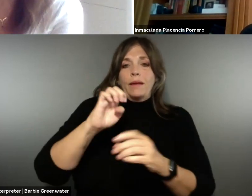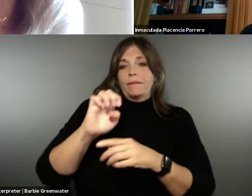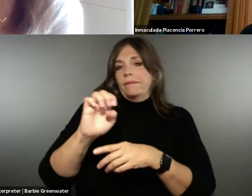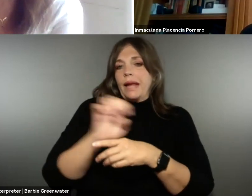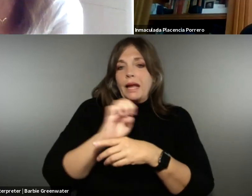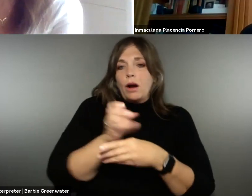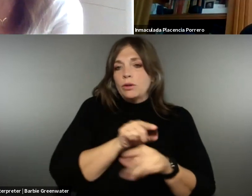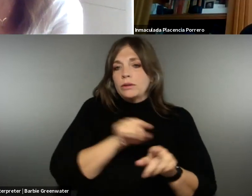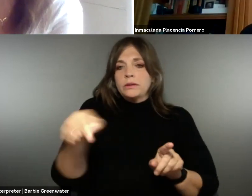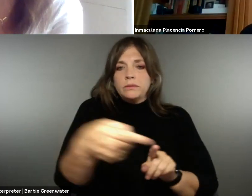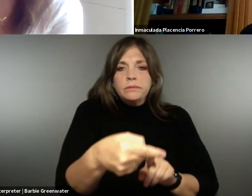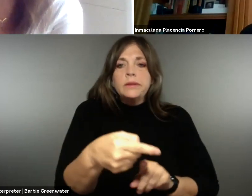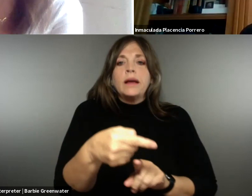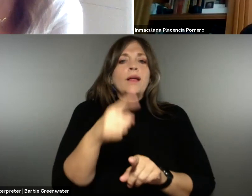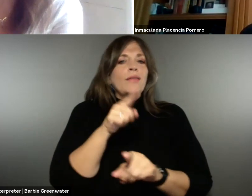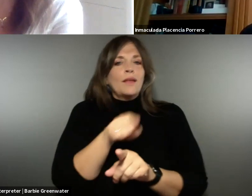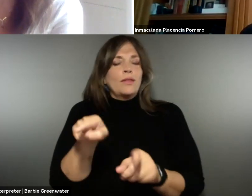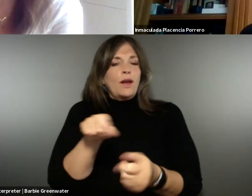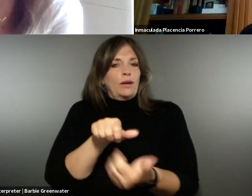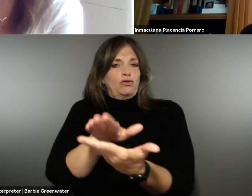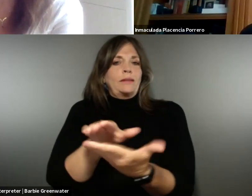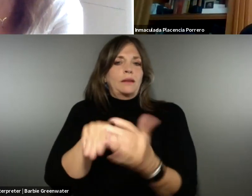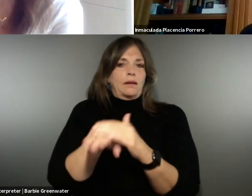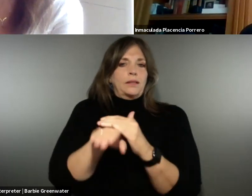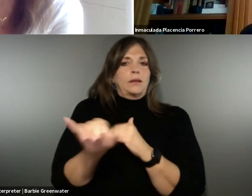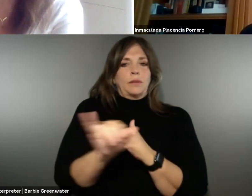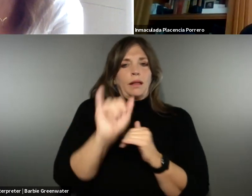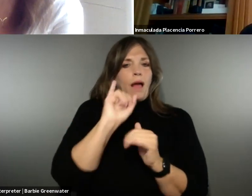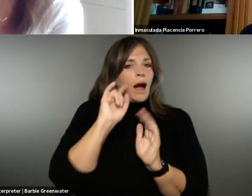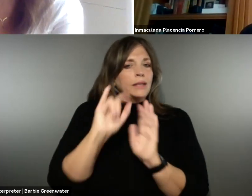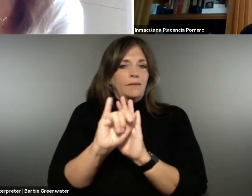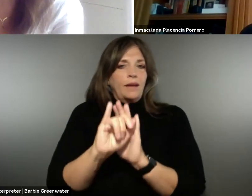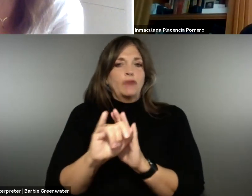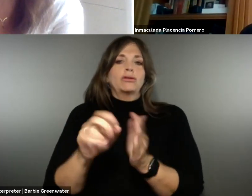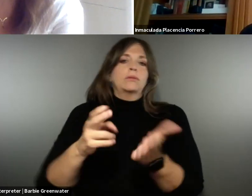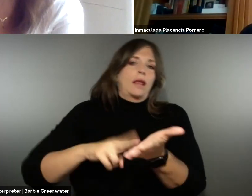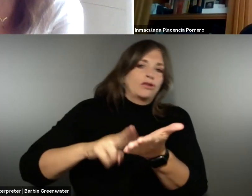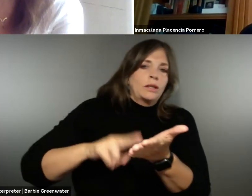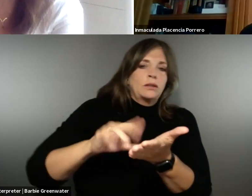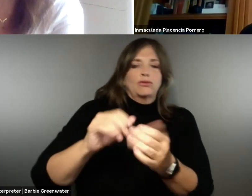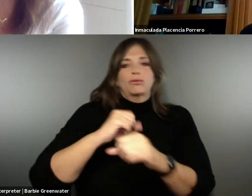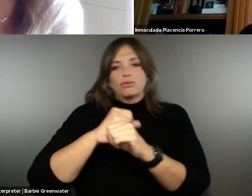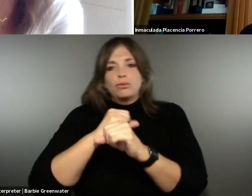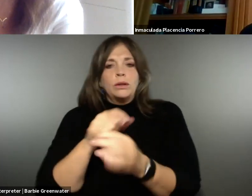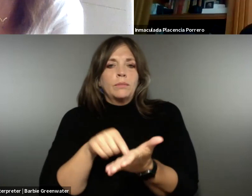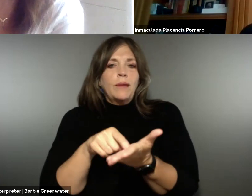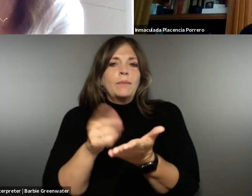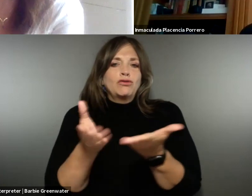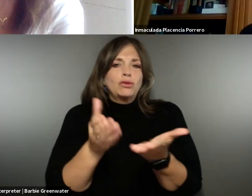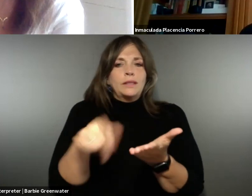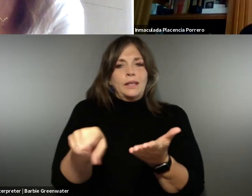of the identification methods, electronic signatures, security and payment services as well as having the information on the